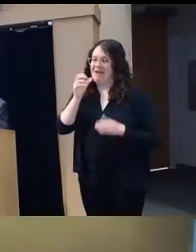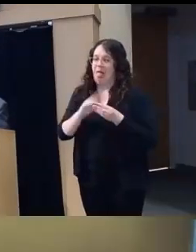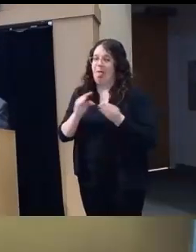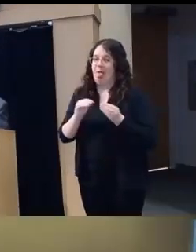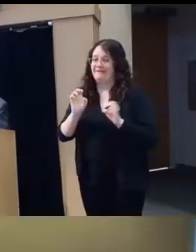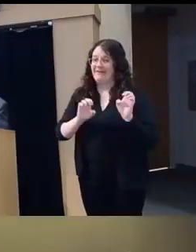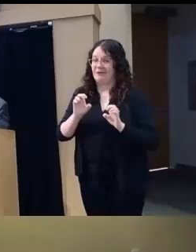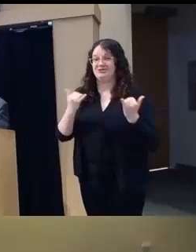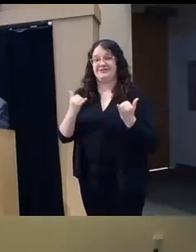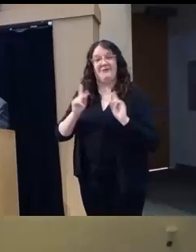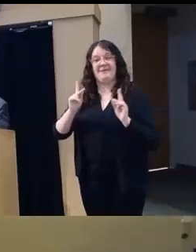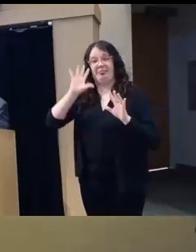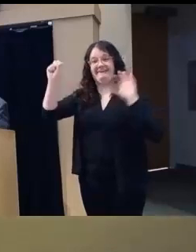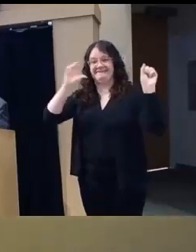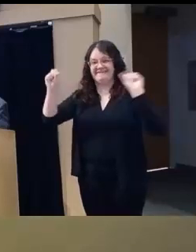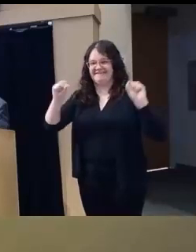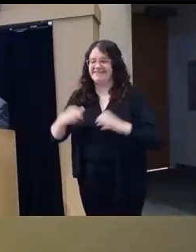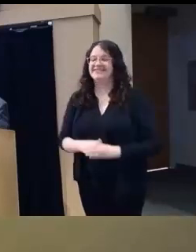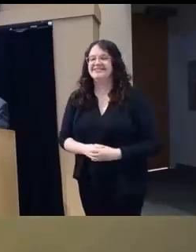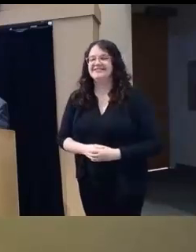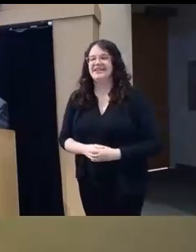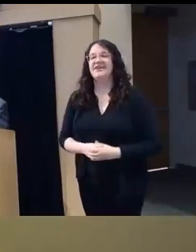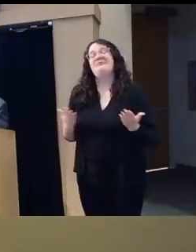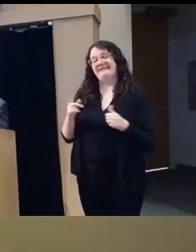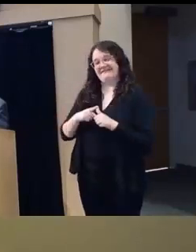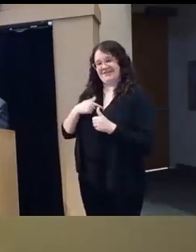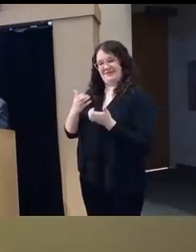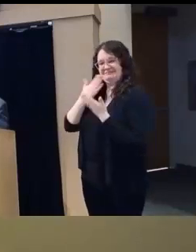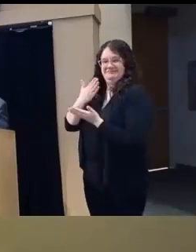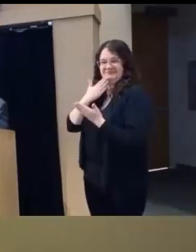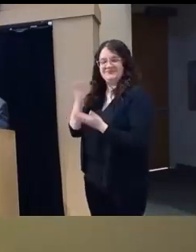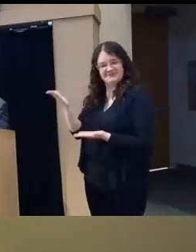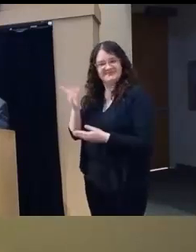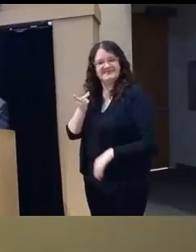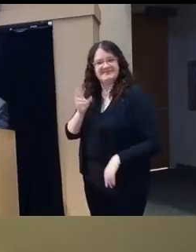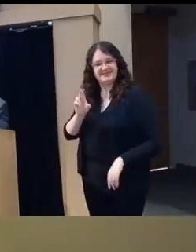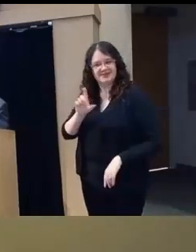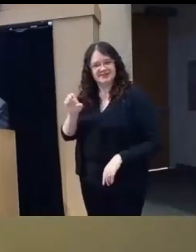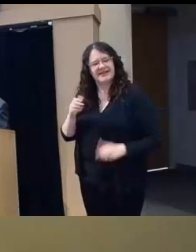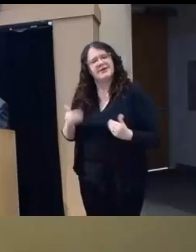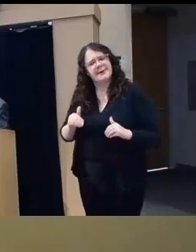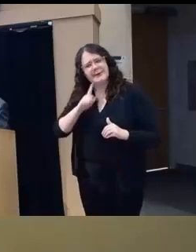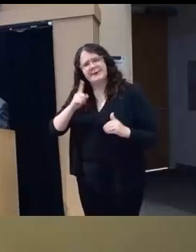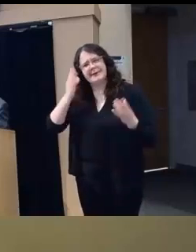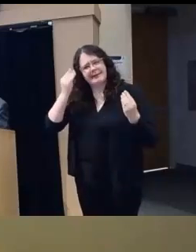well let me just say thank you very much to Dr Lee for your um thoughtful and uh insightful